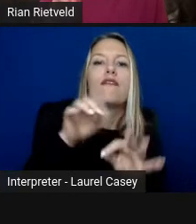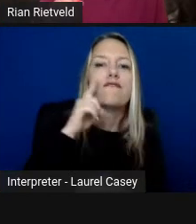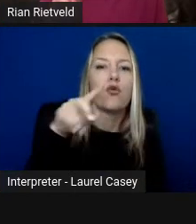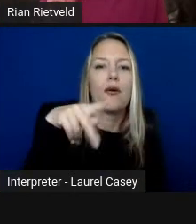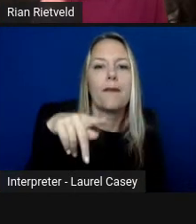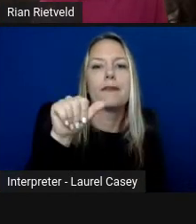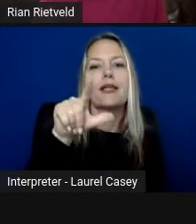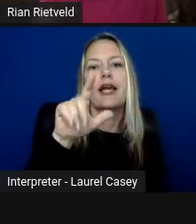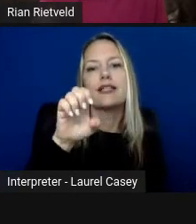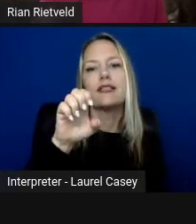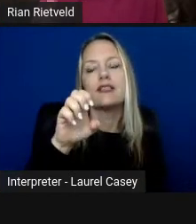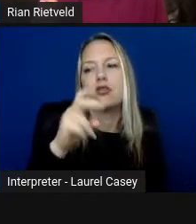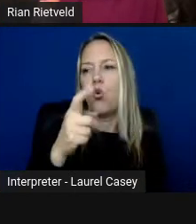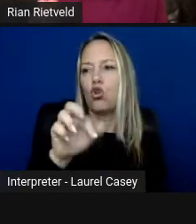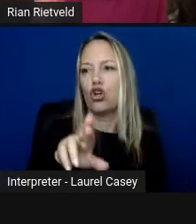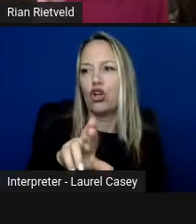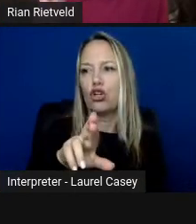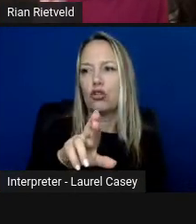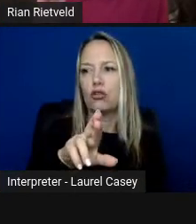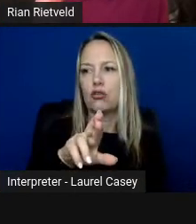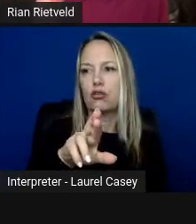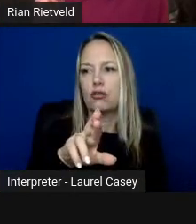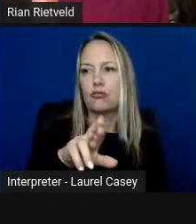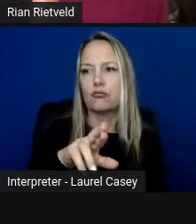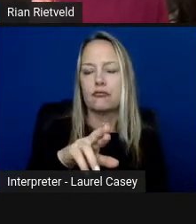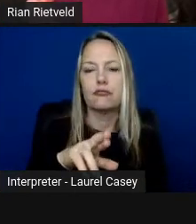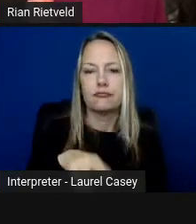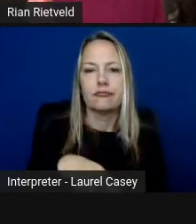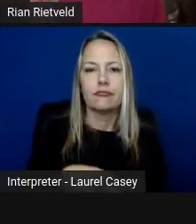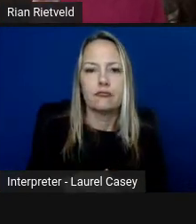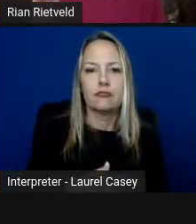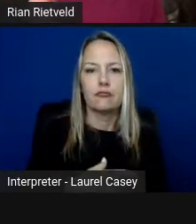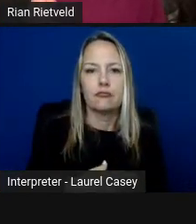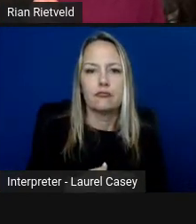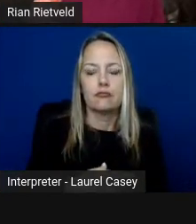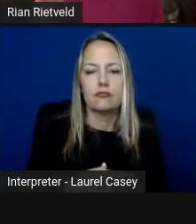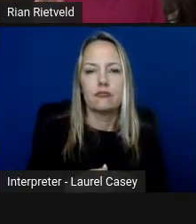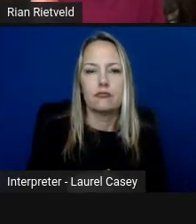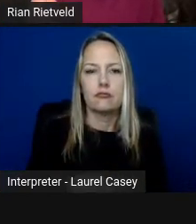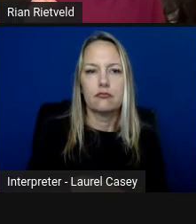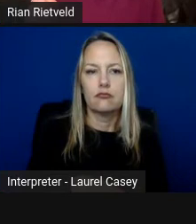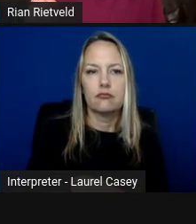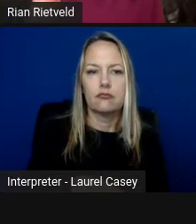Pro-tip, add to the placeholder, CSS in opacity of one